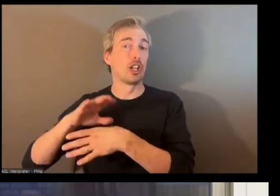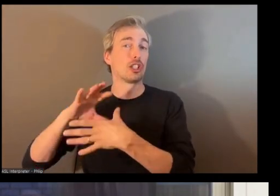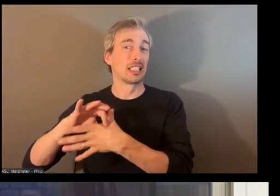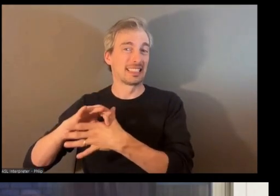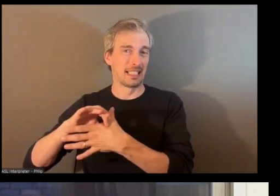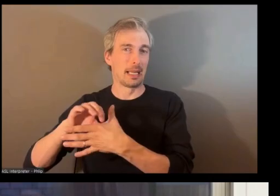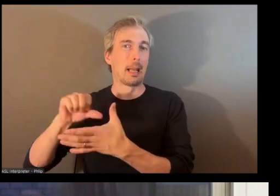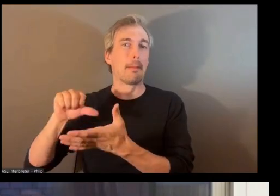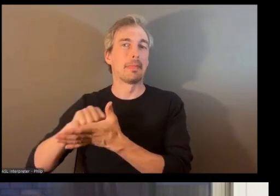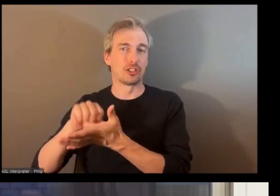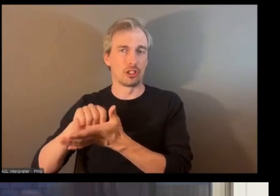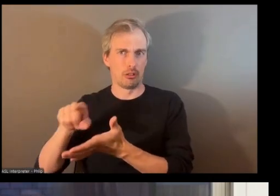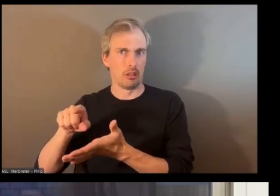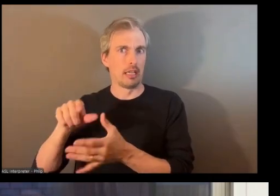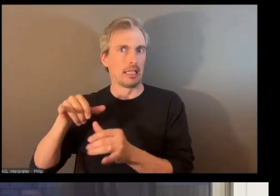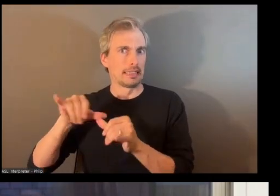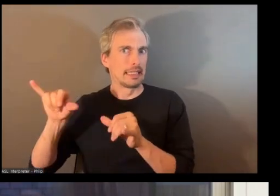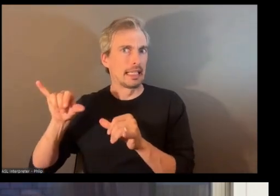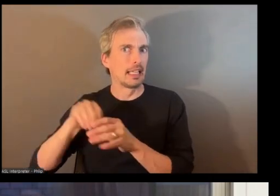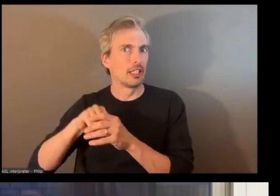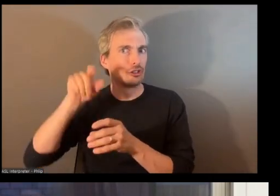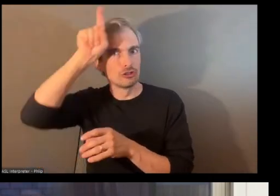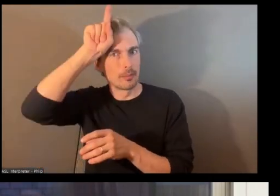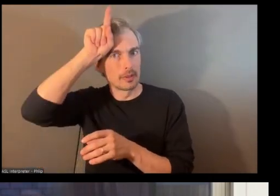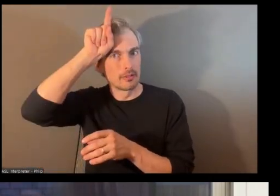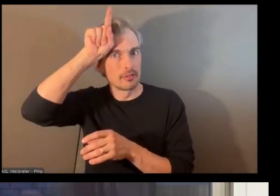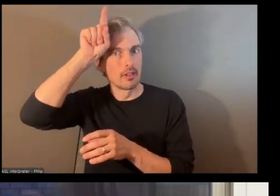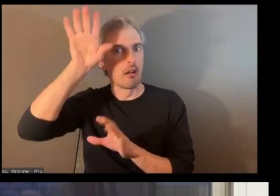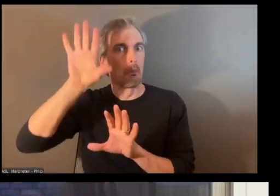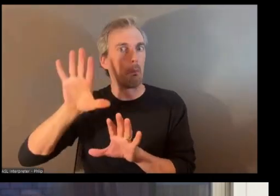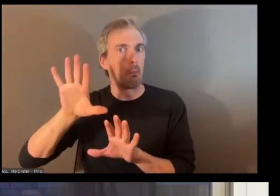And then if it's... If it gets read out by a screen reader, it will be read